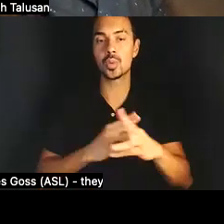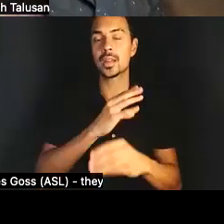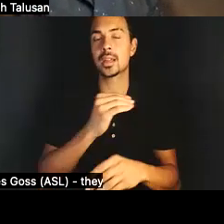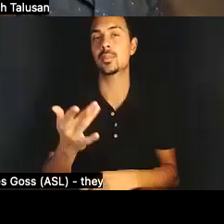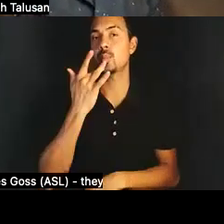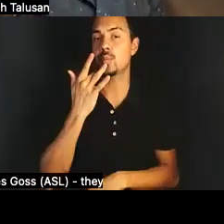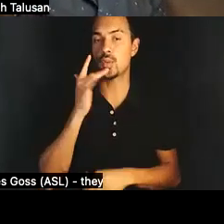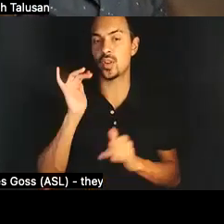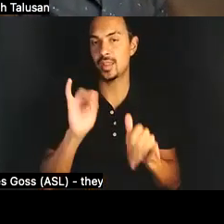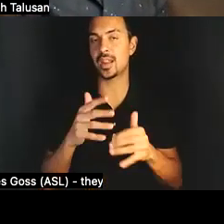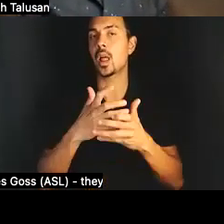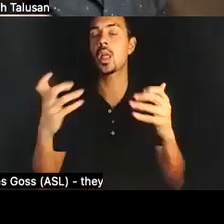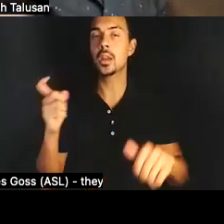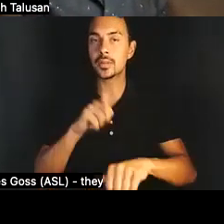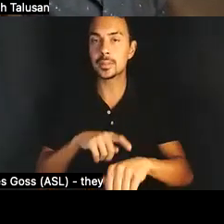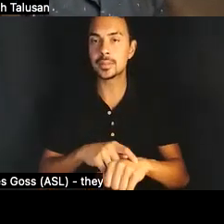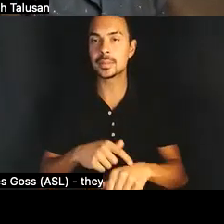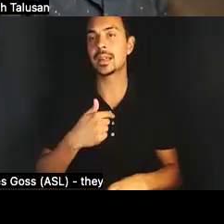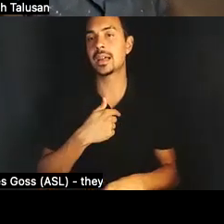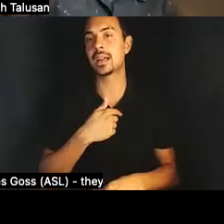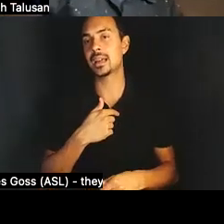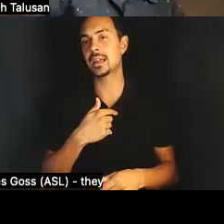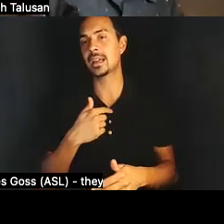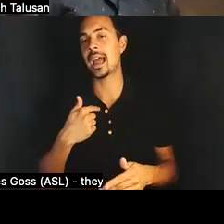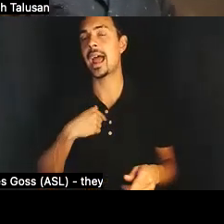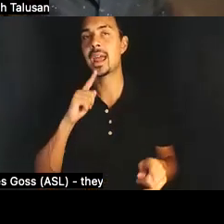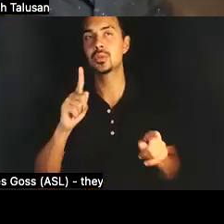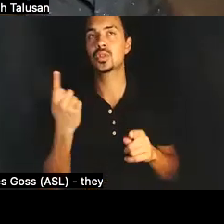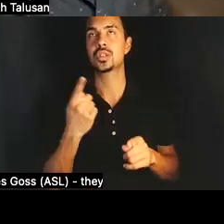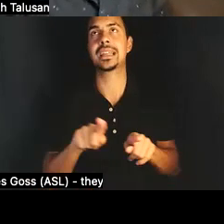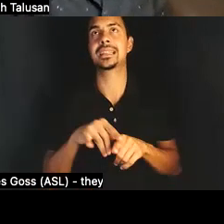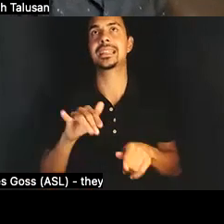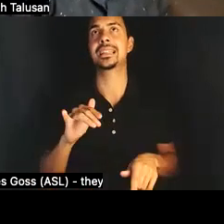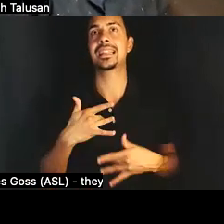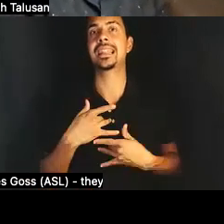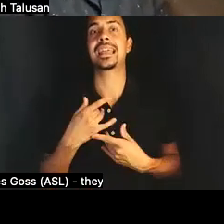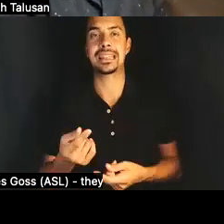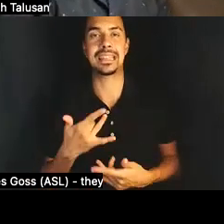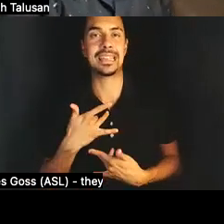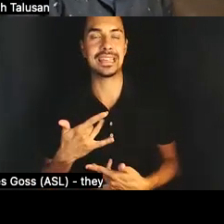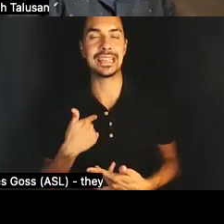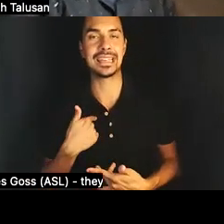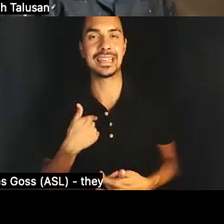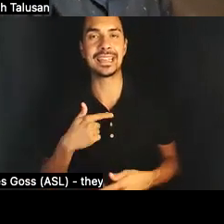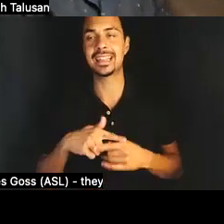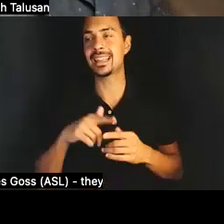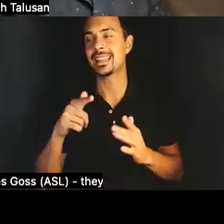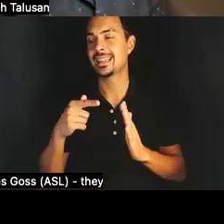people in the art world or performing arts, a lot of times I am just as likely to befriend